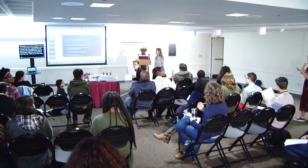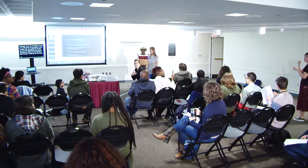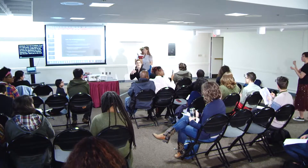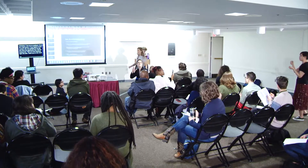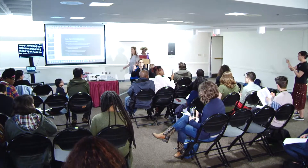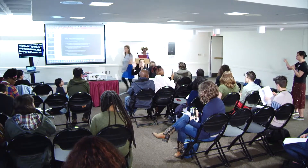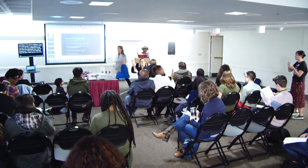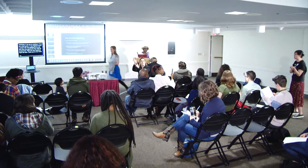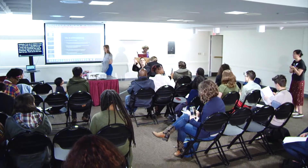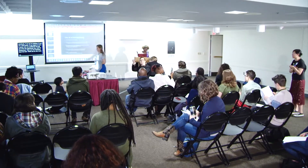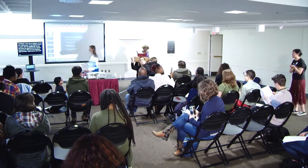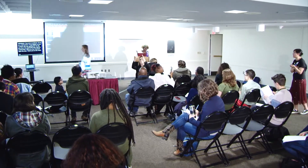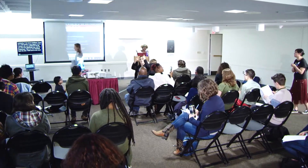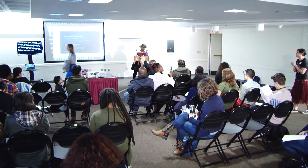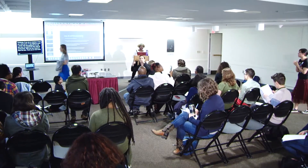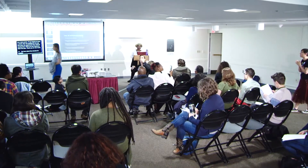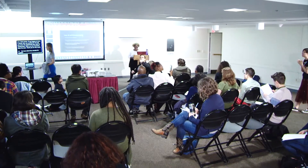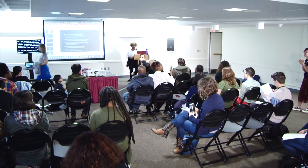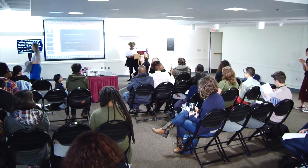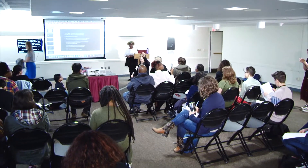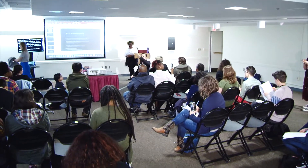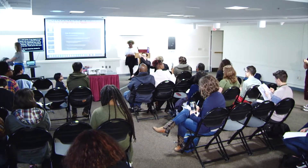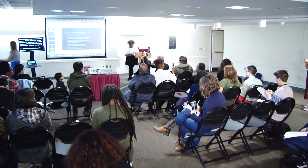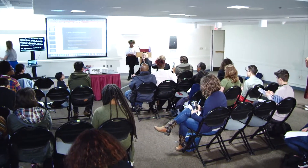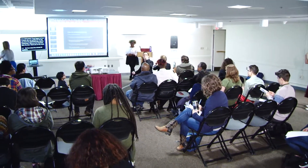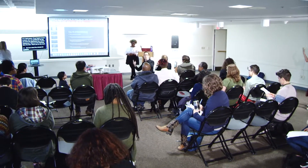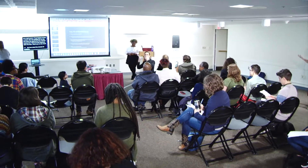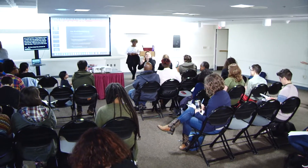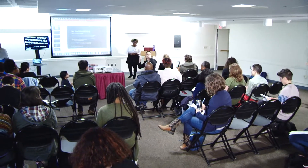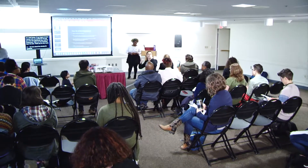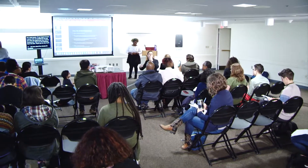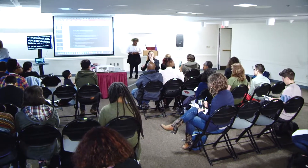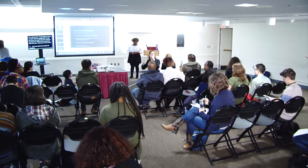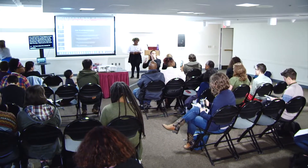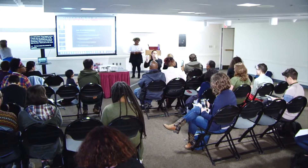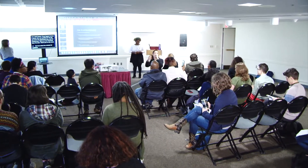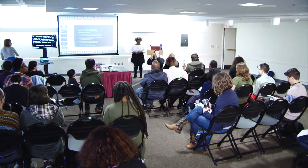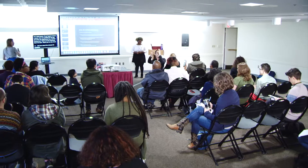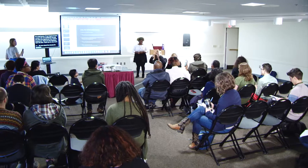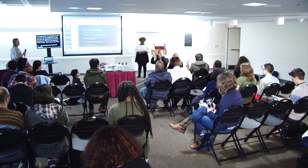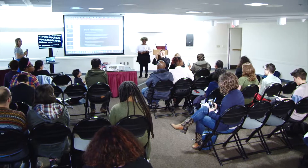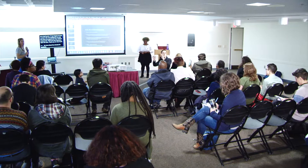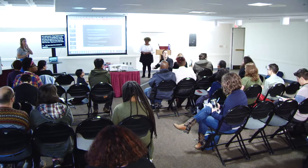a microphone and comments on the lecture.